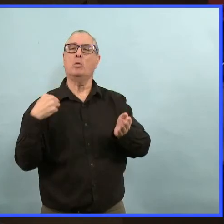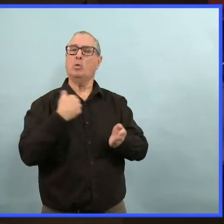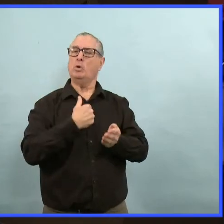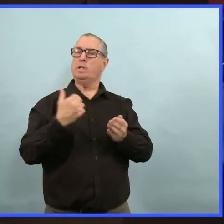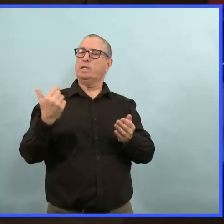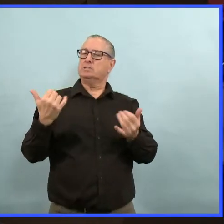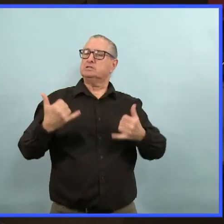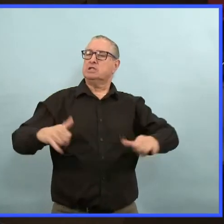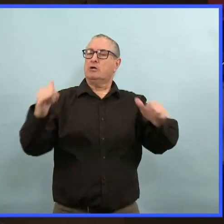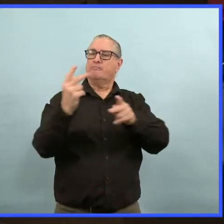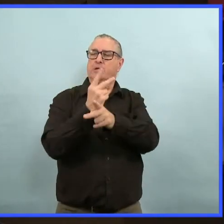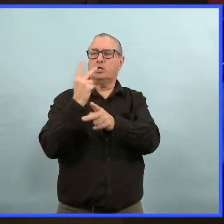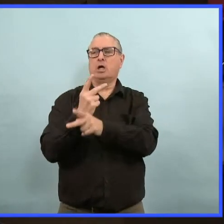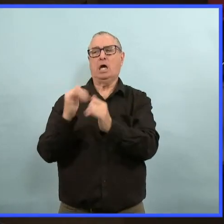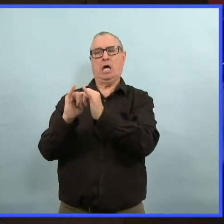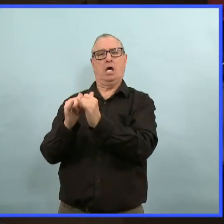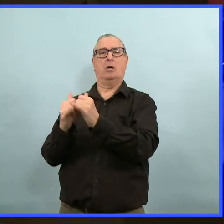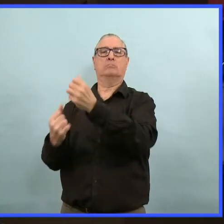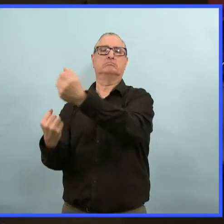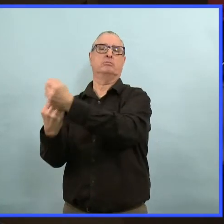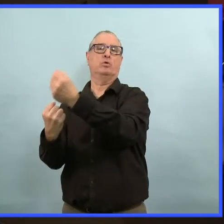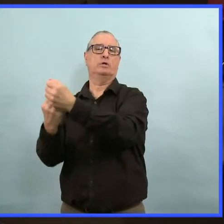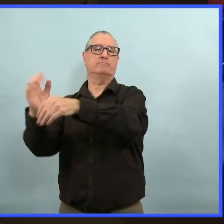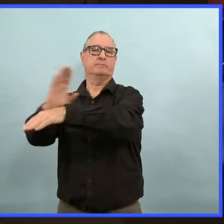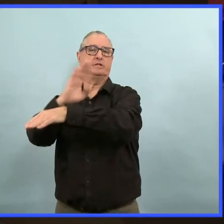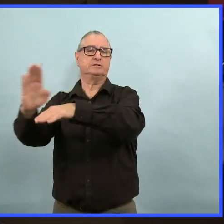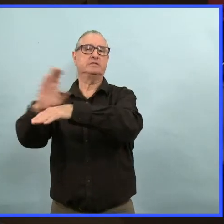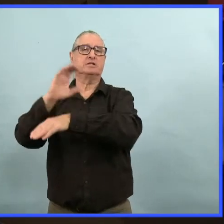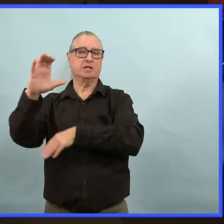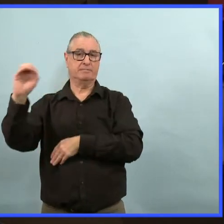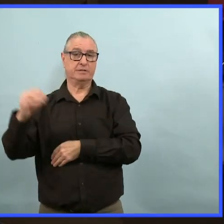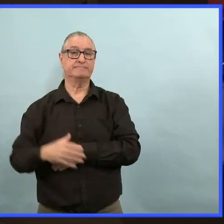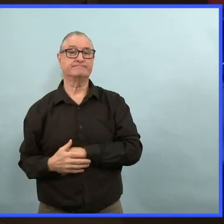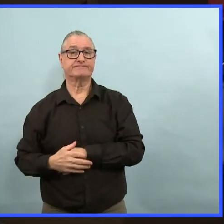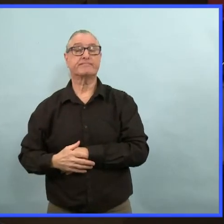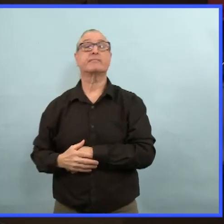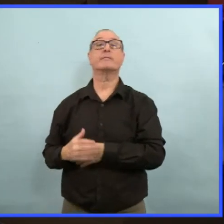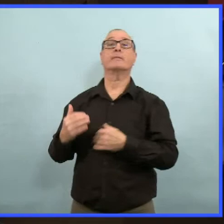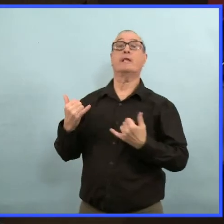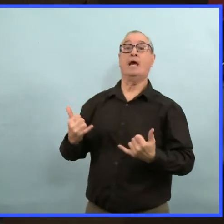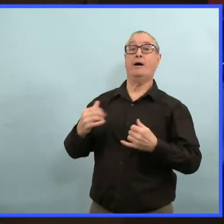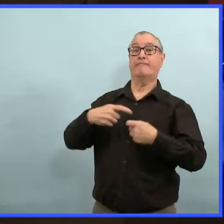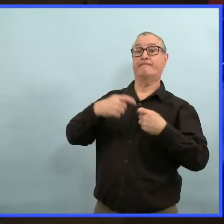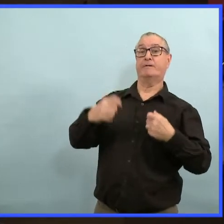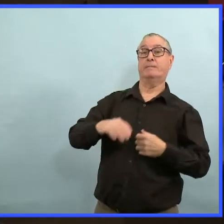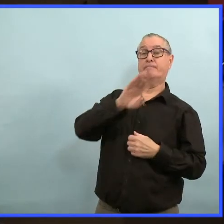from the brandon's son karen uh good afternoon i'm